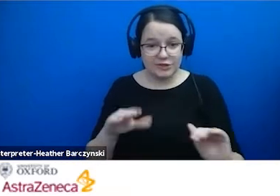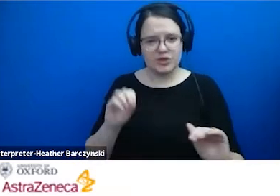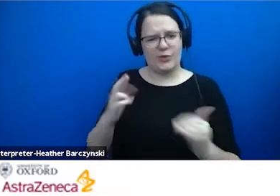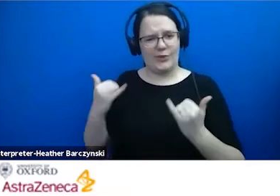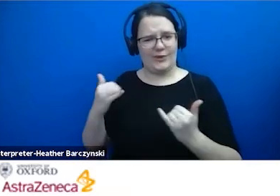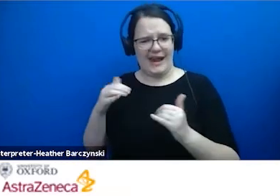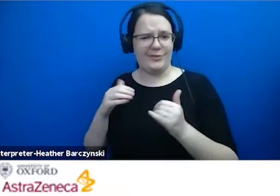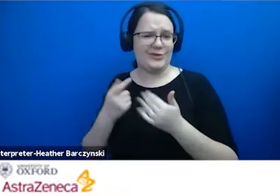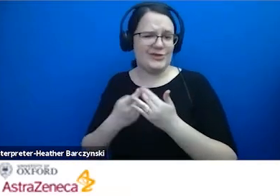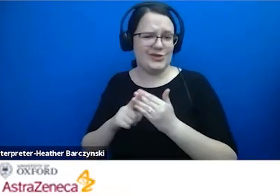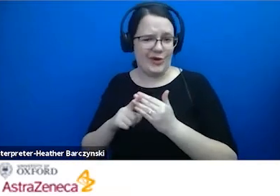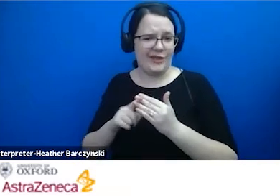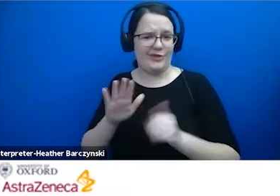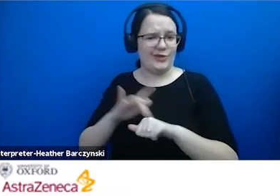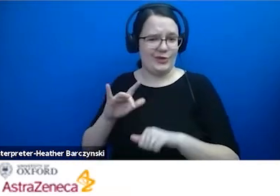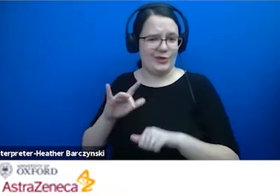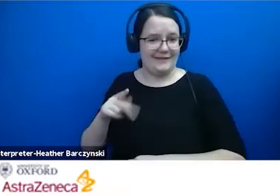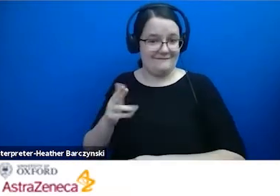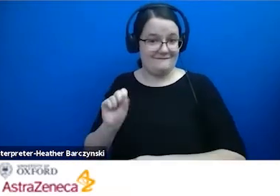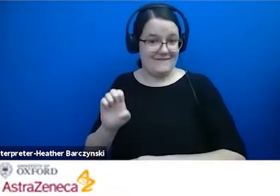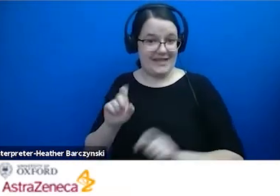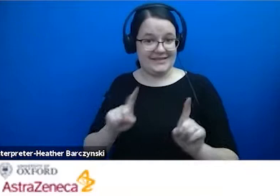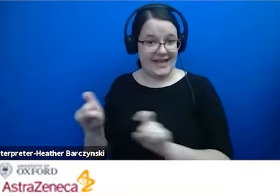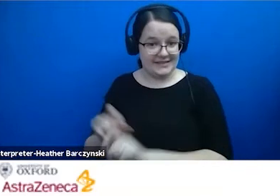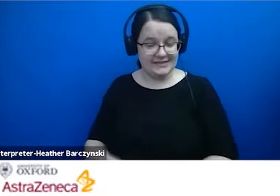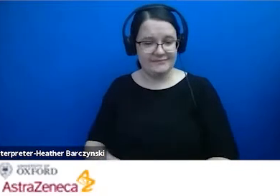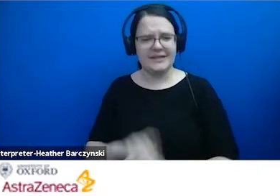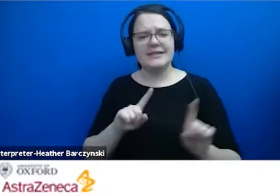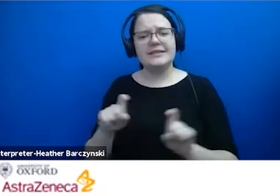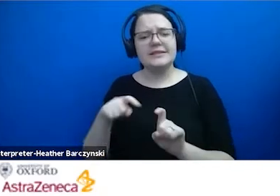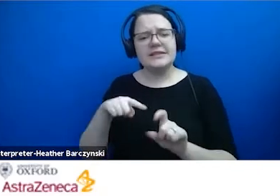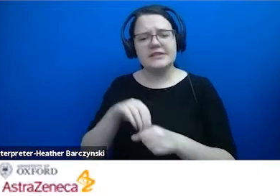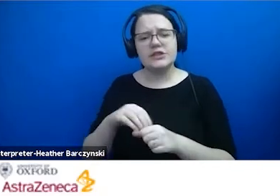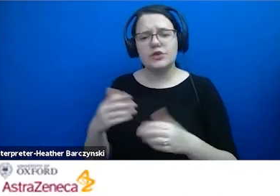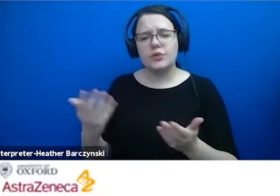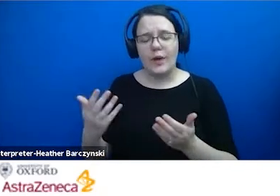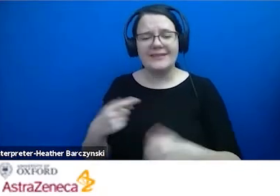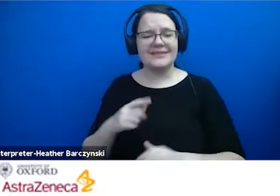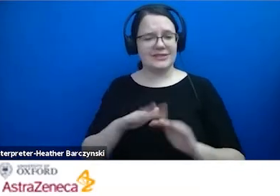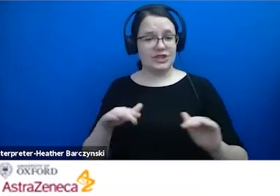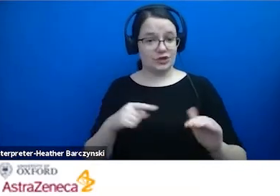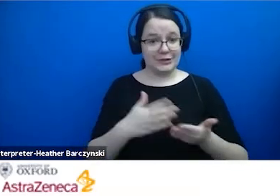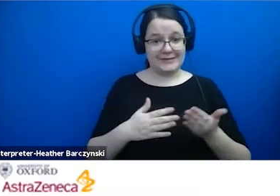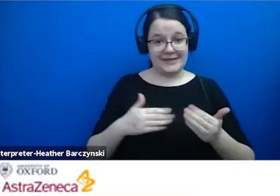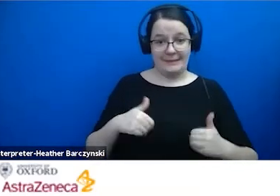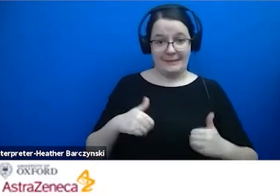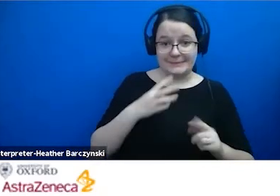in general the trials will include children some down to six months of age and initially will